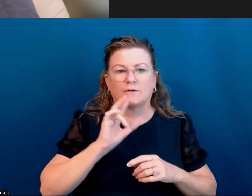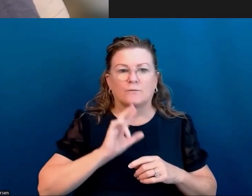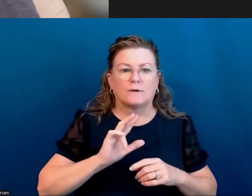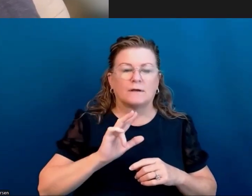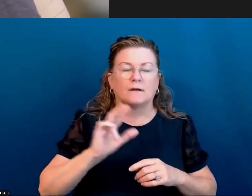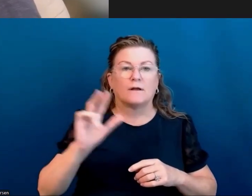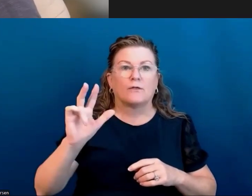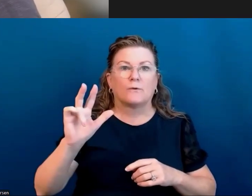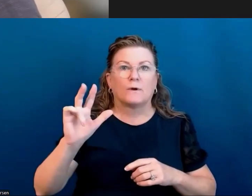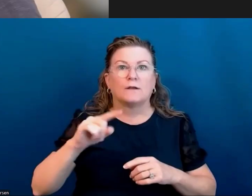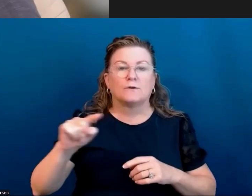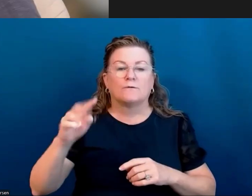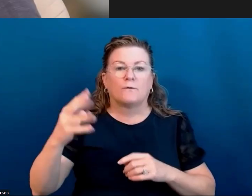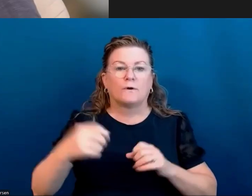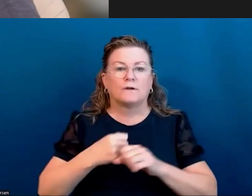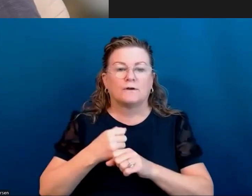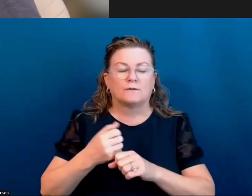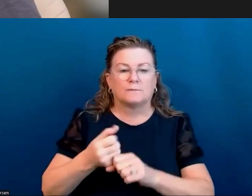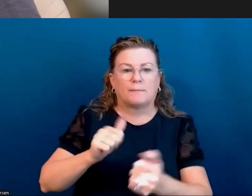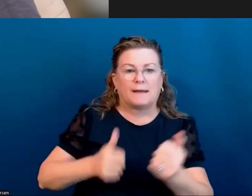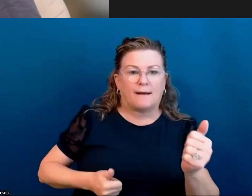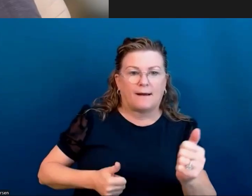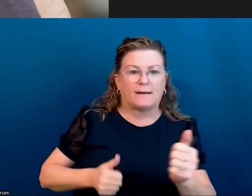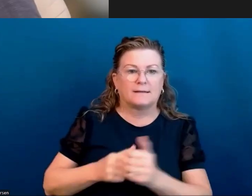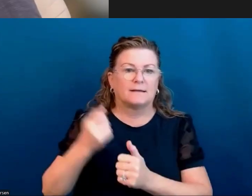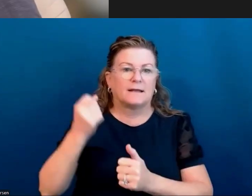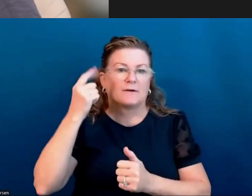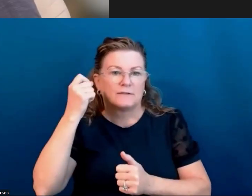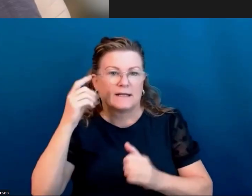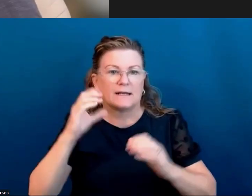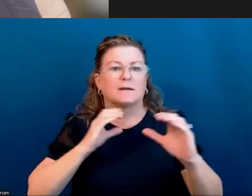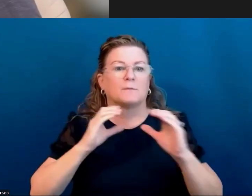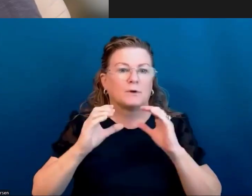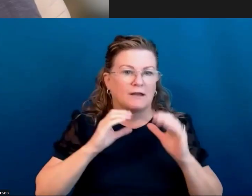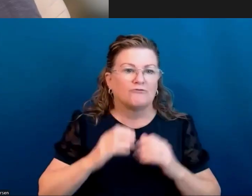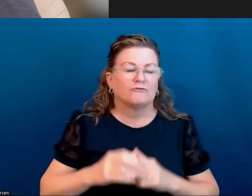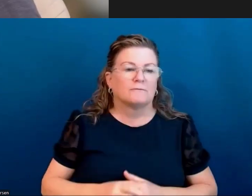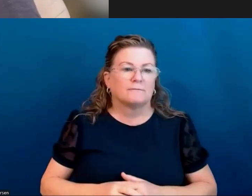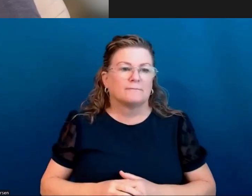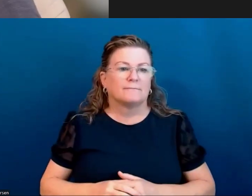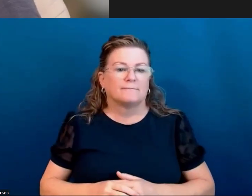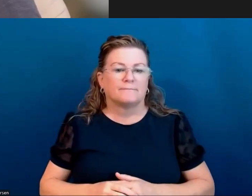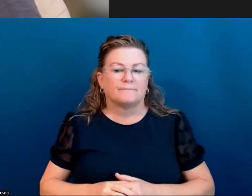her understanding, communicating and all that, but she can talk